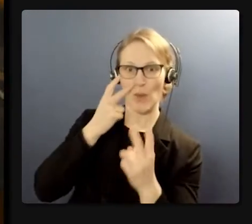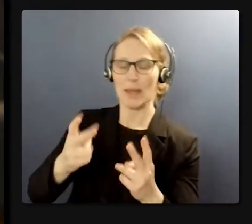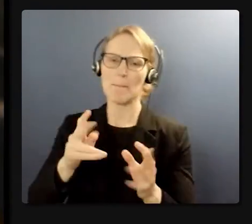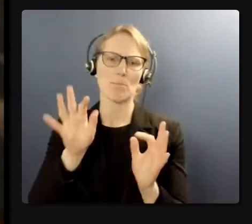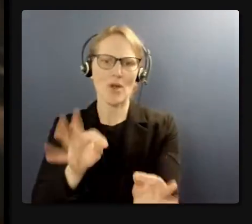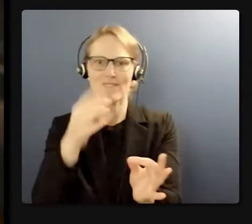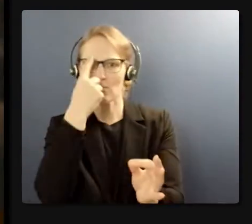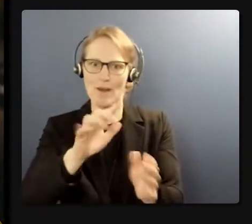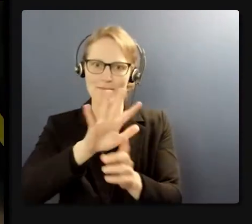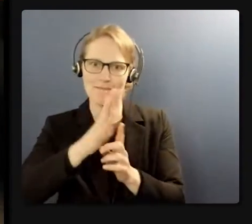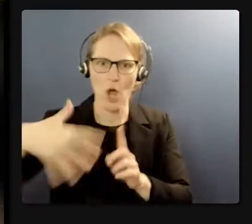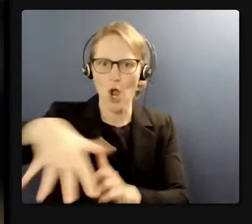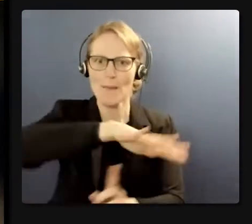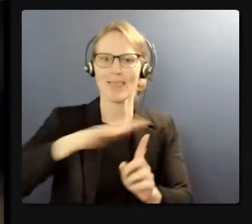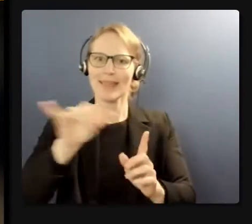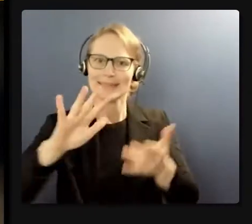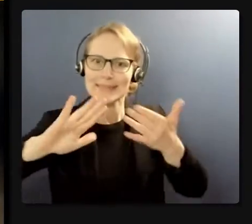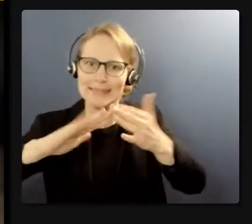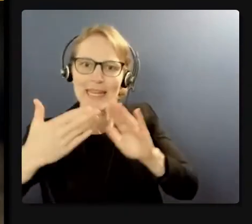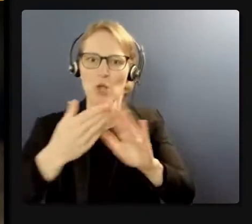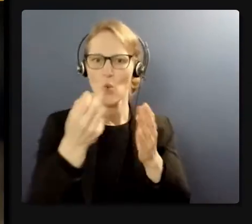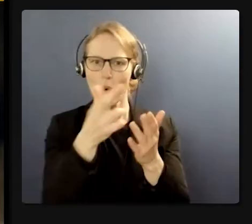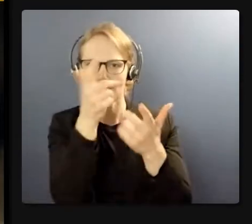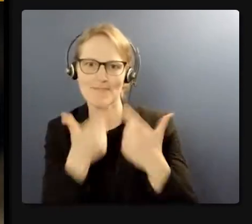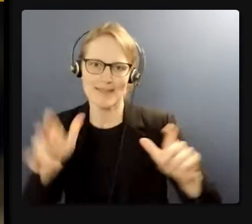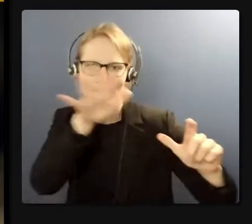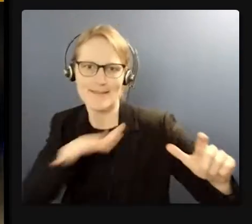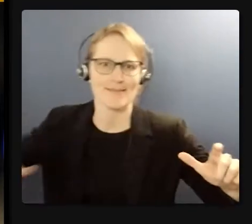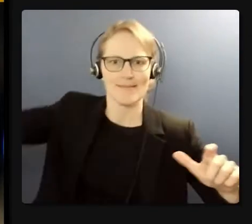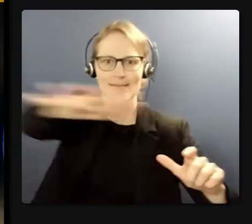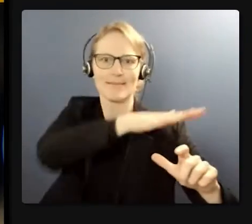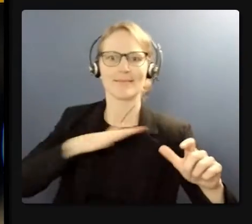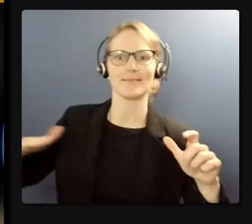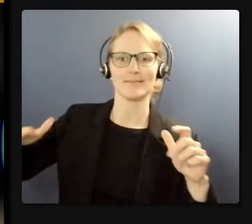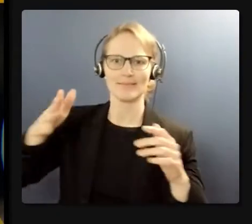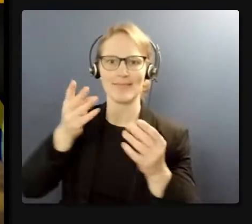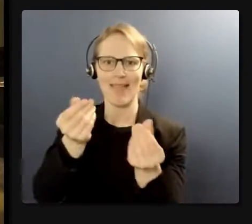Our processors and tools help you reduce measures easily and efficiently.